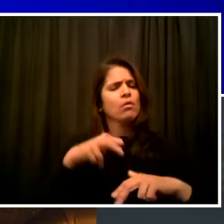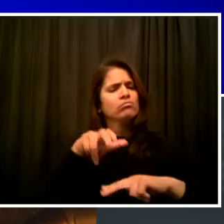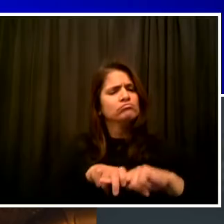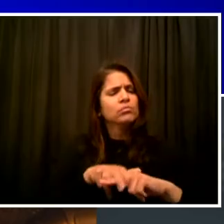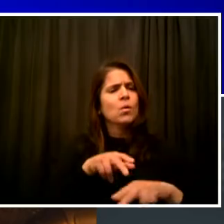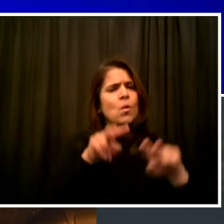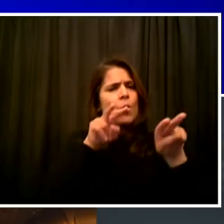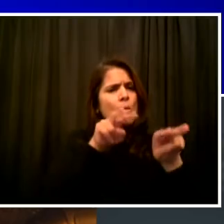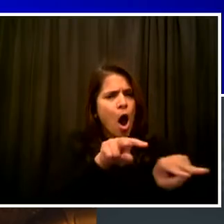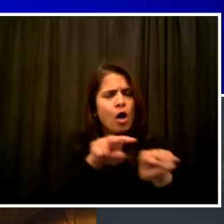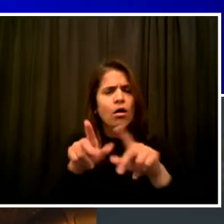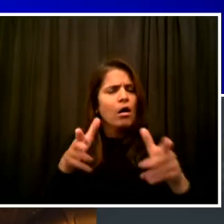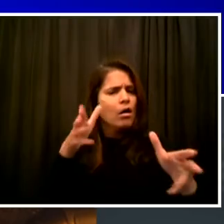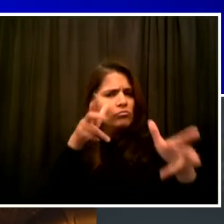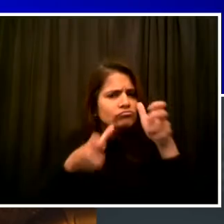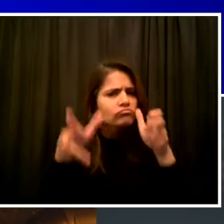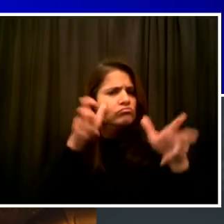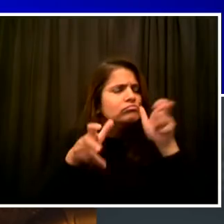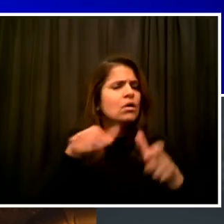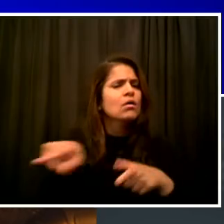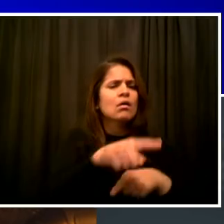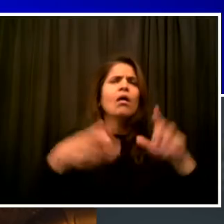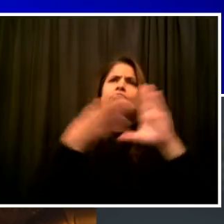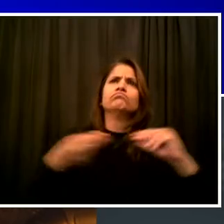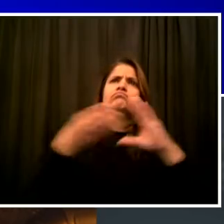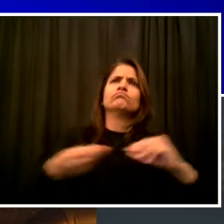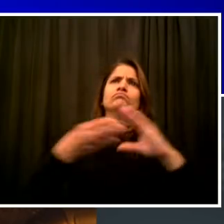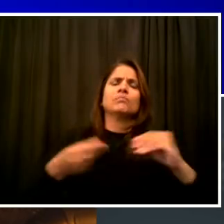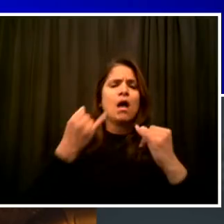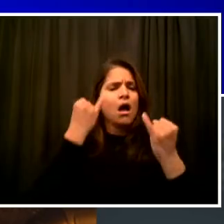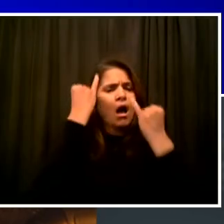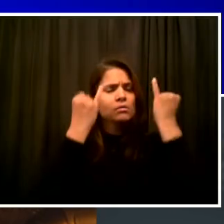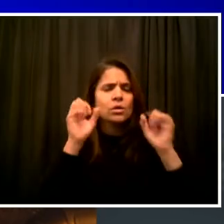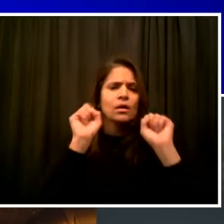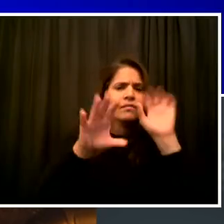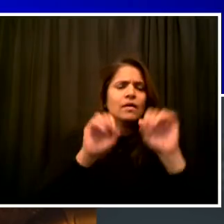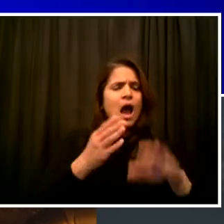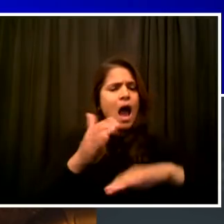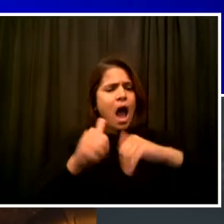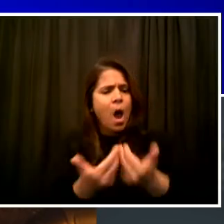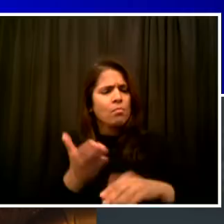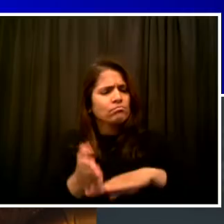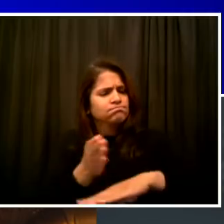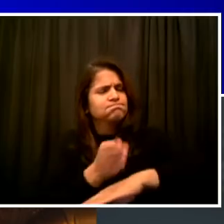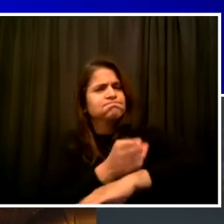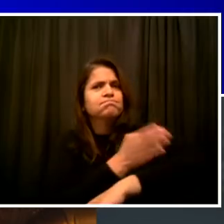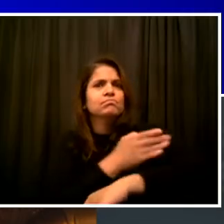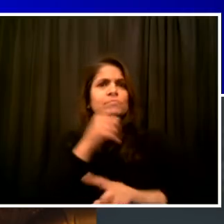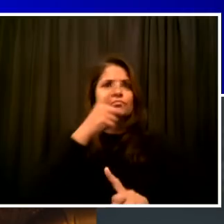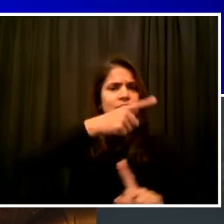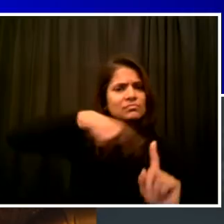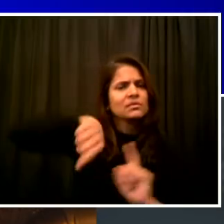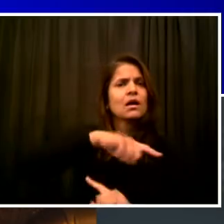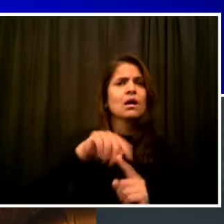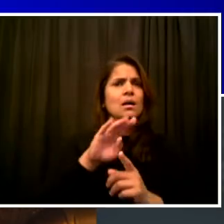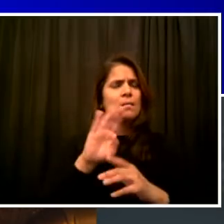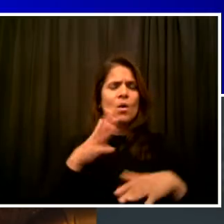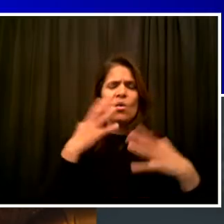WE NEED TO HEAR FEARS, ANXIETIES, UNKNOWN, THEIR SOLUTIONS, THEIR IDEAS. AWHT AN EXTRAORDINARY CONVERSIOATN.